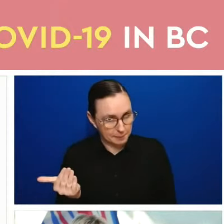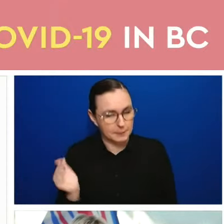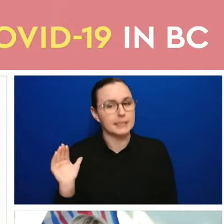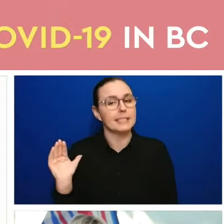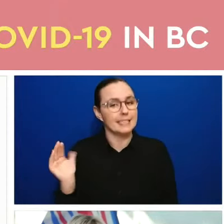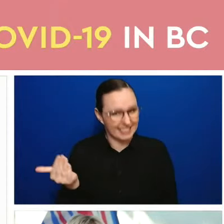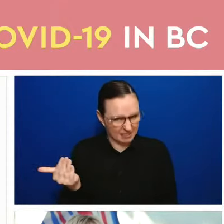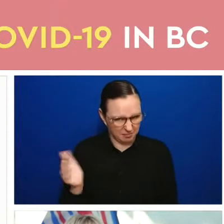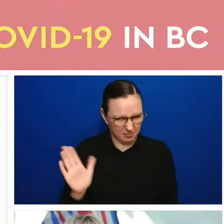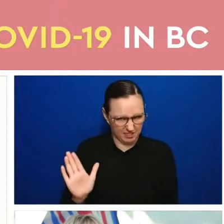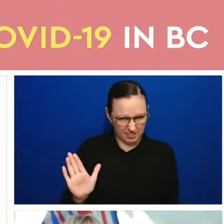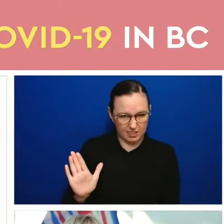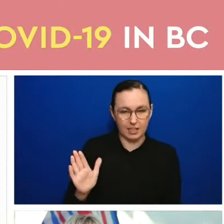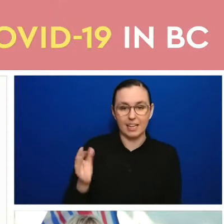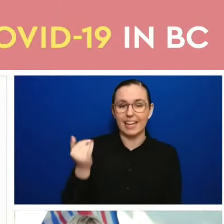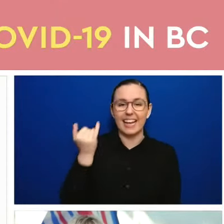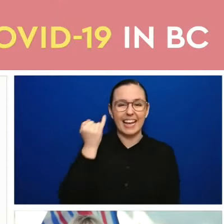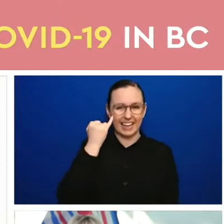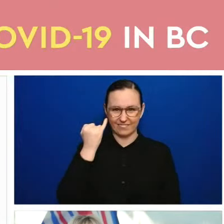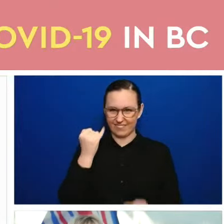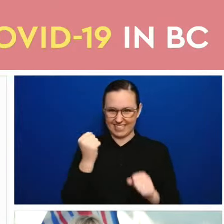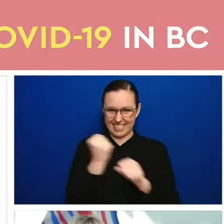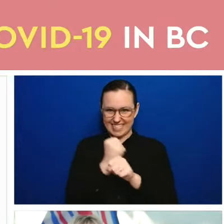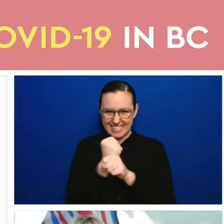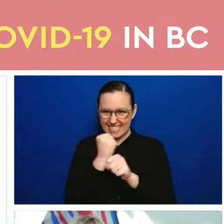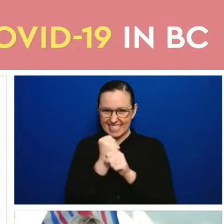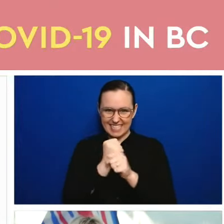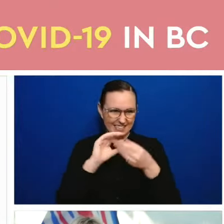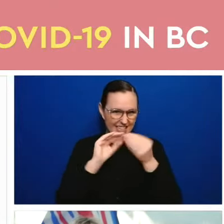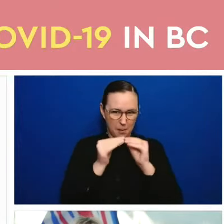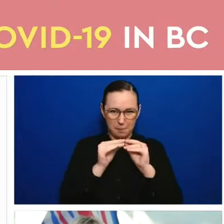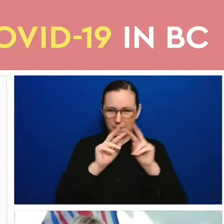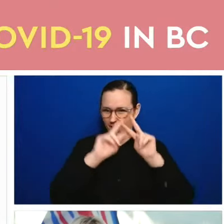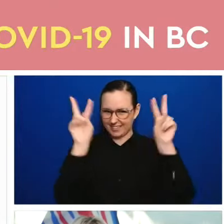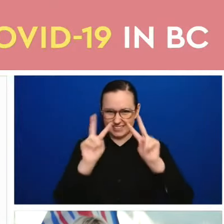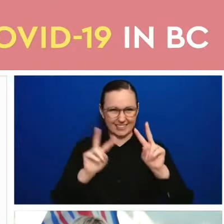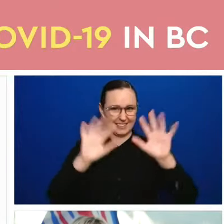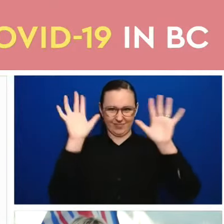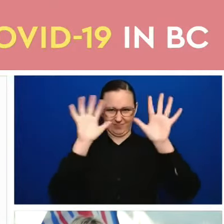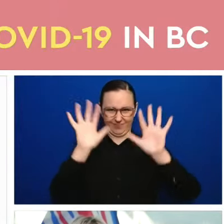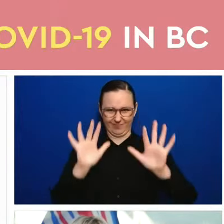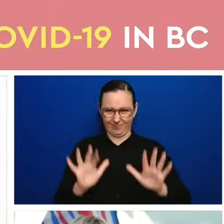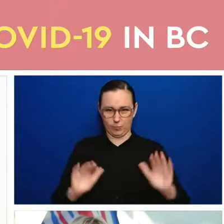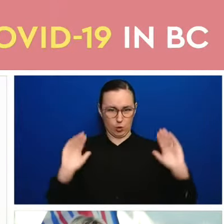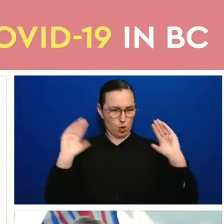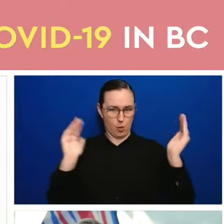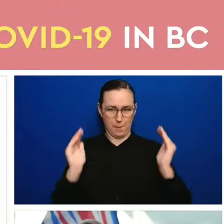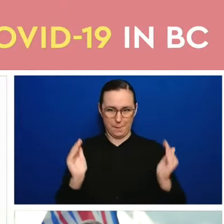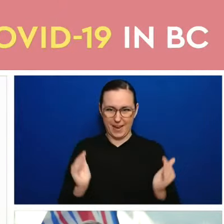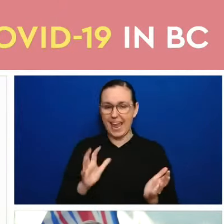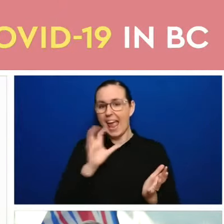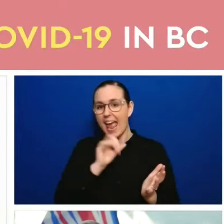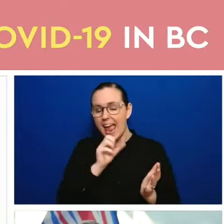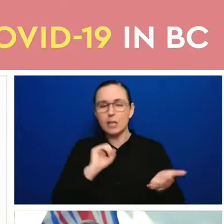see that that seems to be the case with the data that we have that shows that if we match